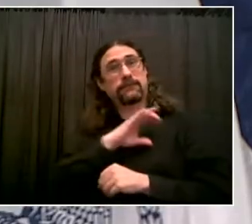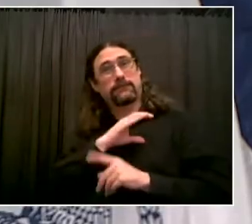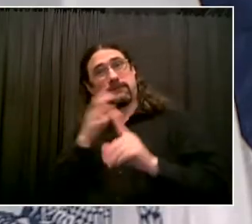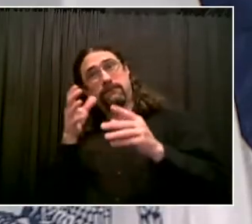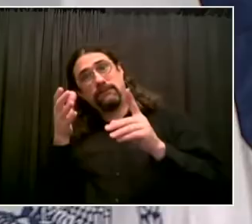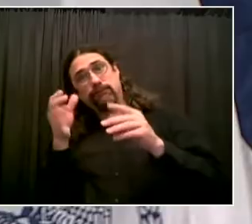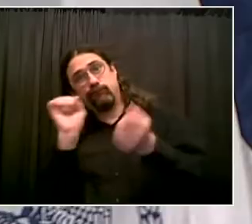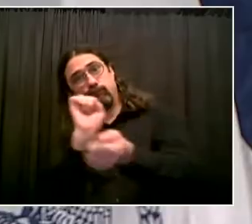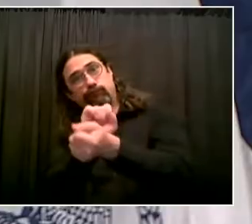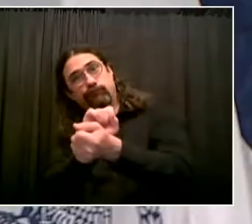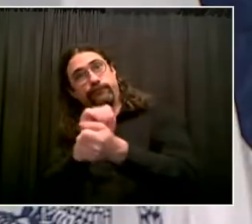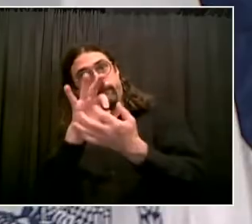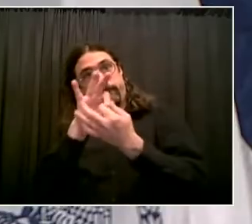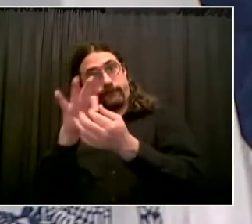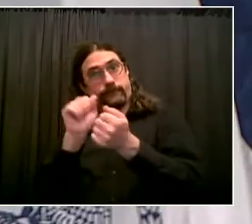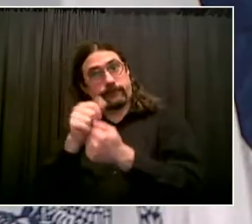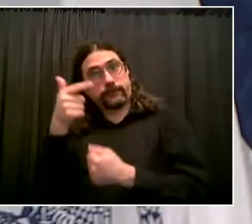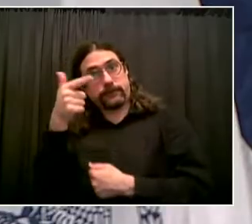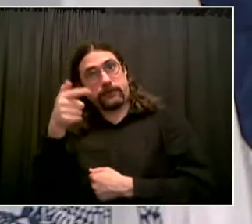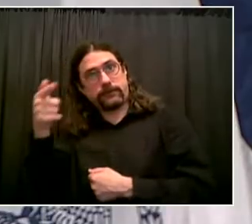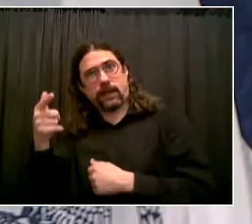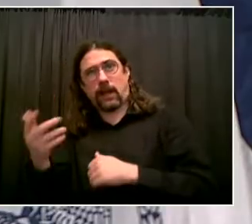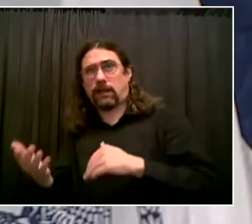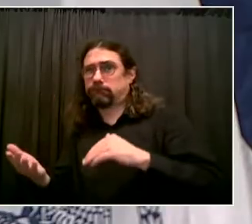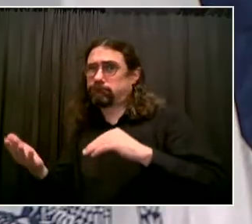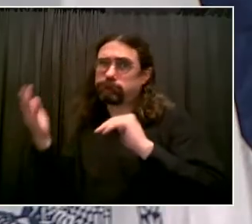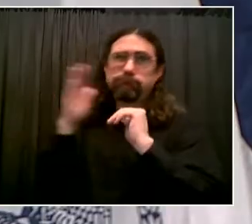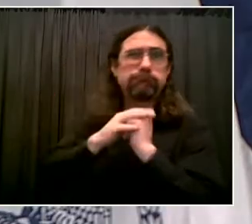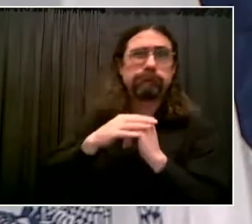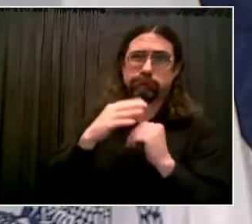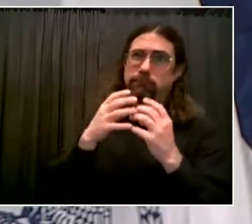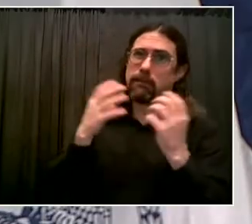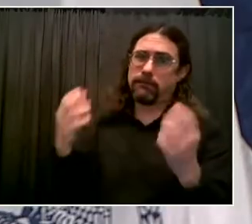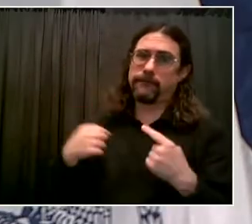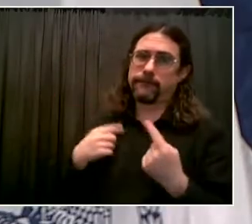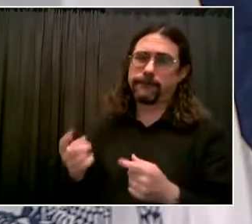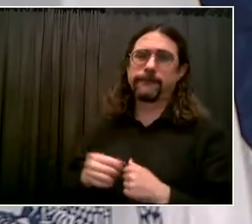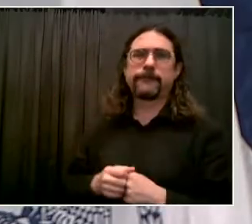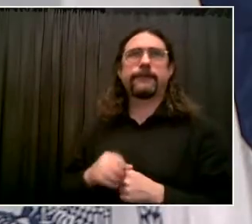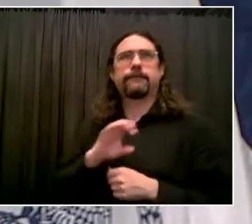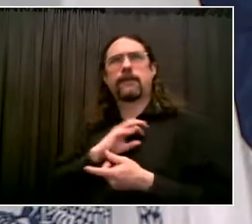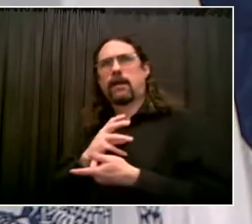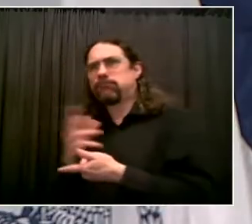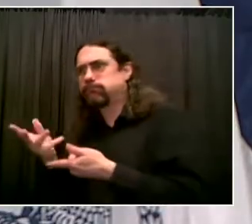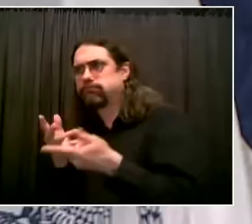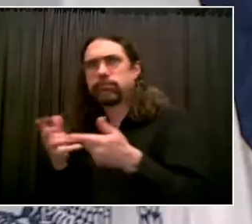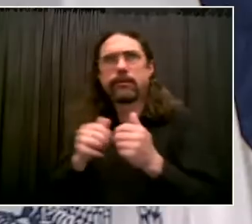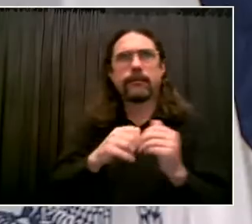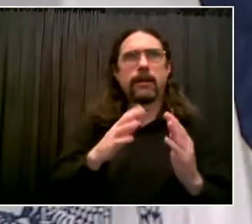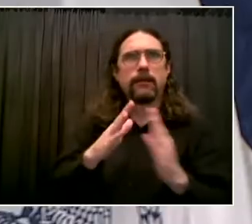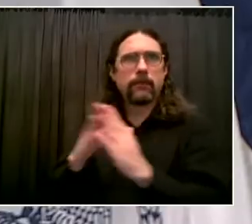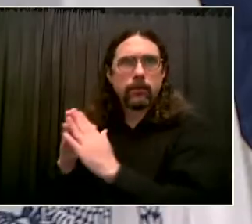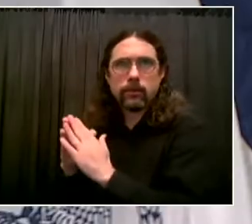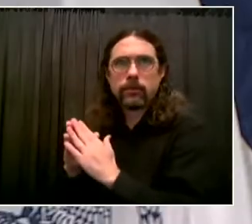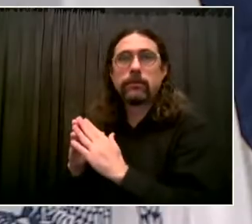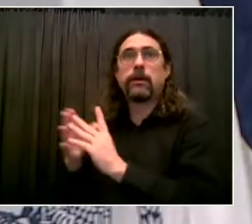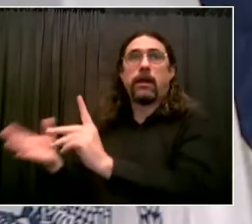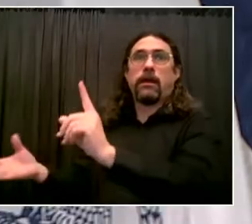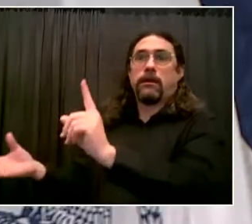GUN ARRESTS IN A QURTAE-CRETUNRY. POLICE OUT THERE DOING THEIR JOB, WORKING WITH COMMITUNY